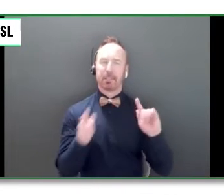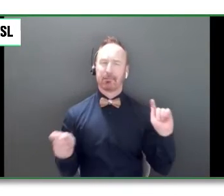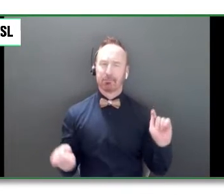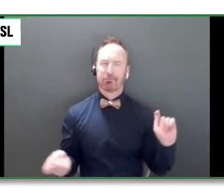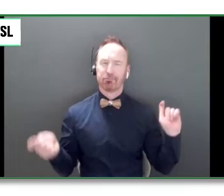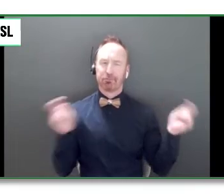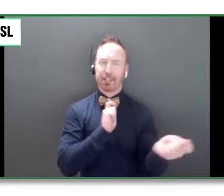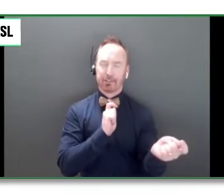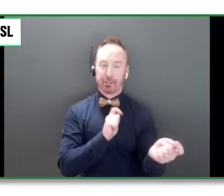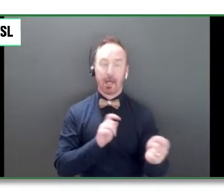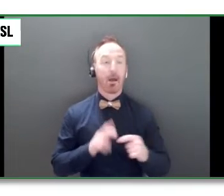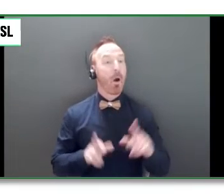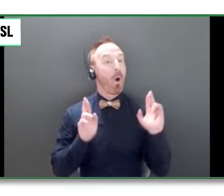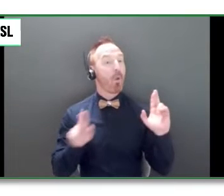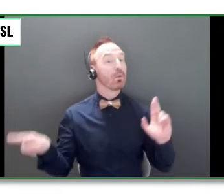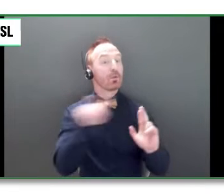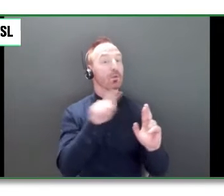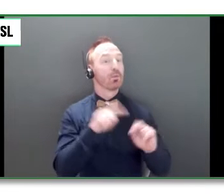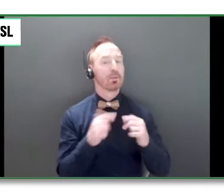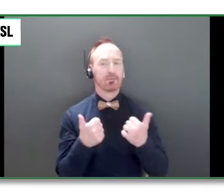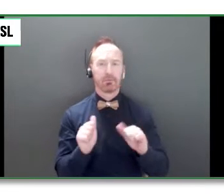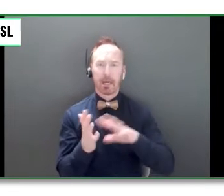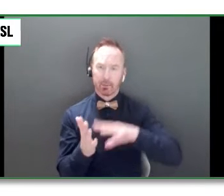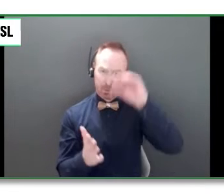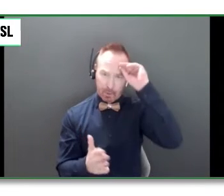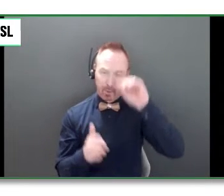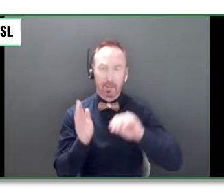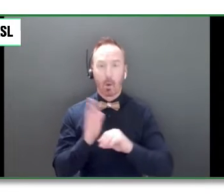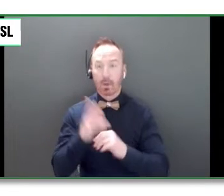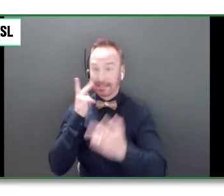will try to learn and to see and appreciate nature where you may not have